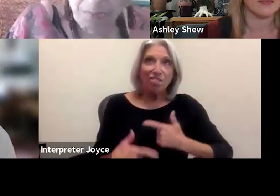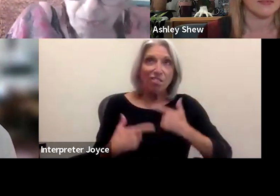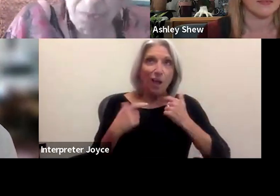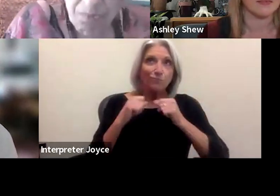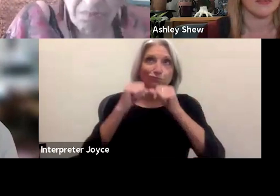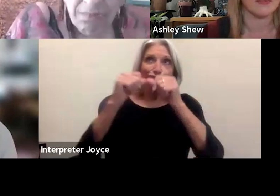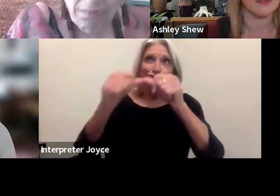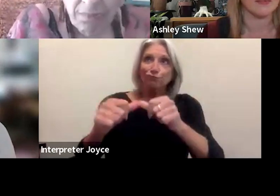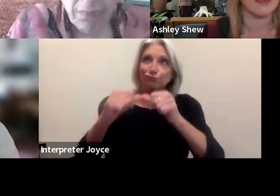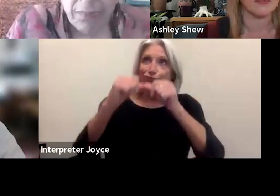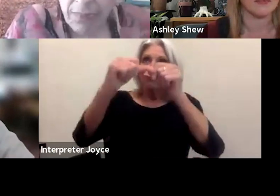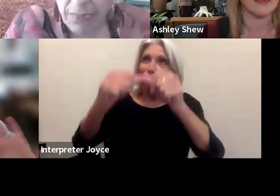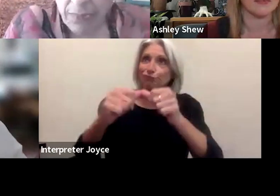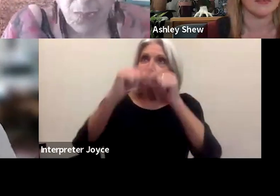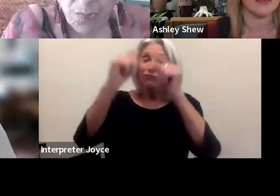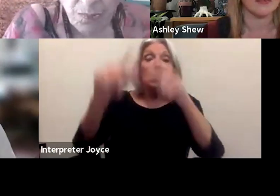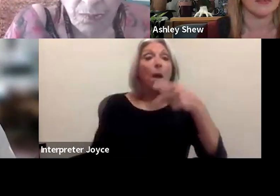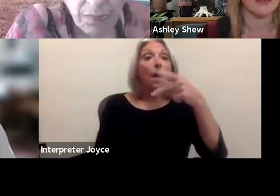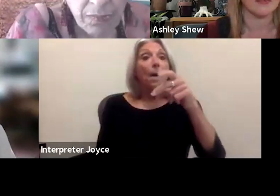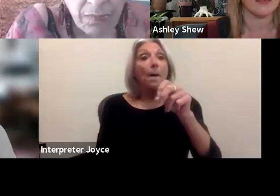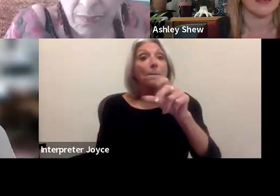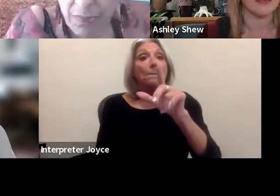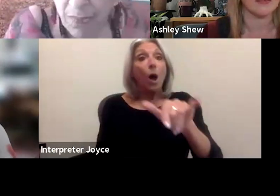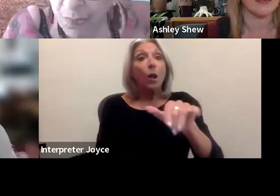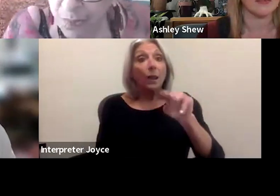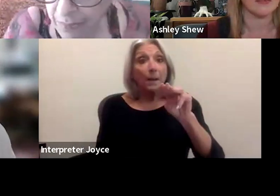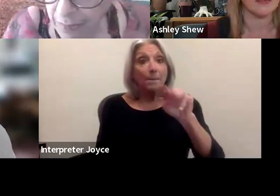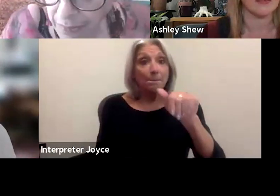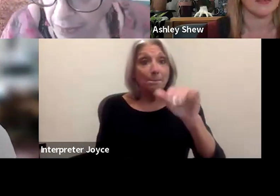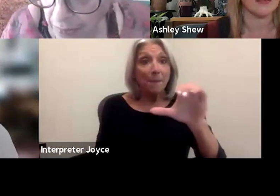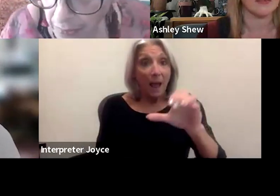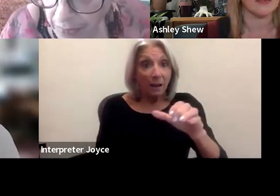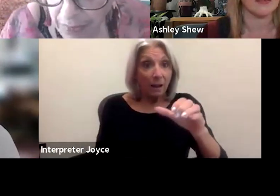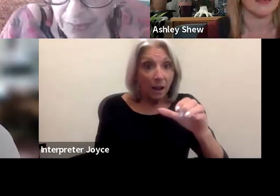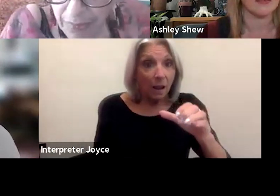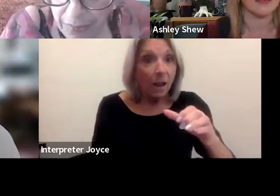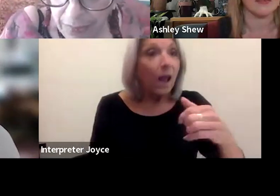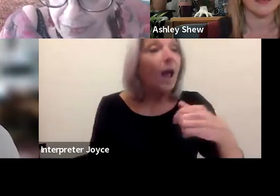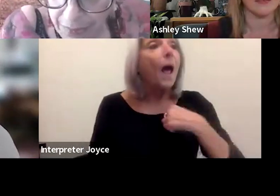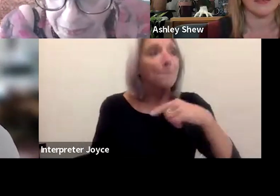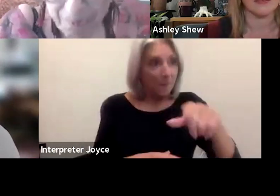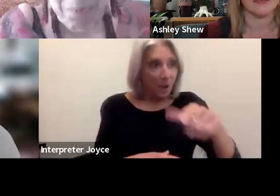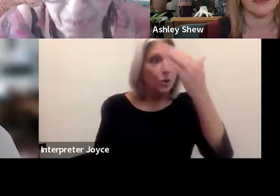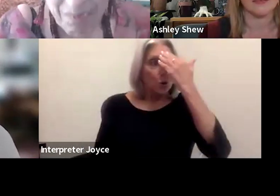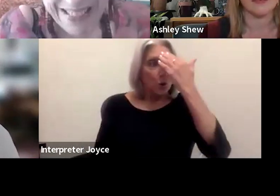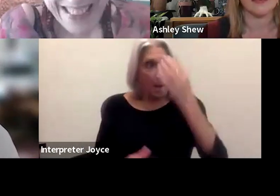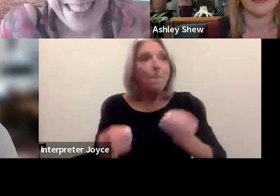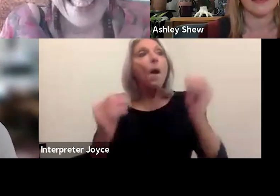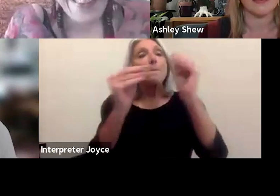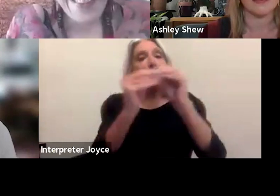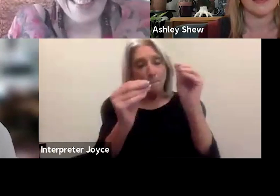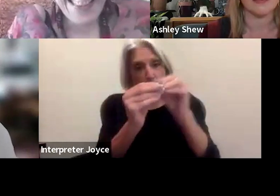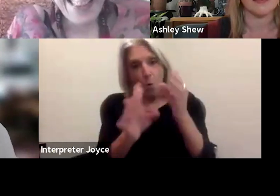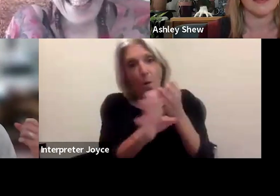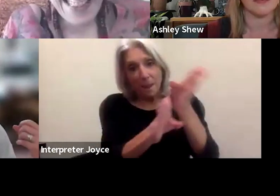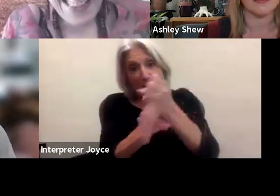Like, polymath me is delighted that I have a lifelong learning opportunity. And so if you're feeling overwhelmed,